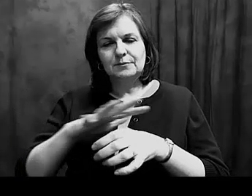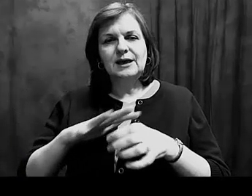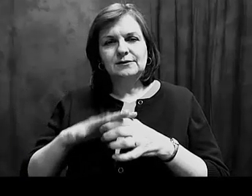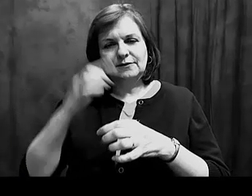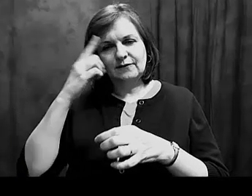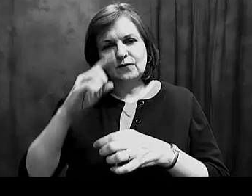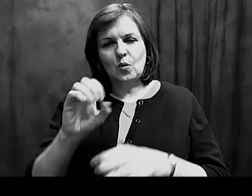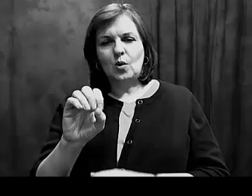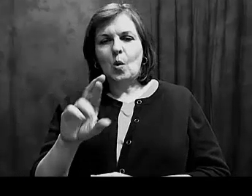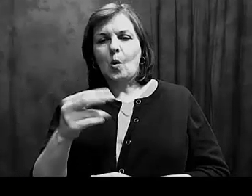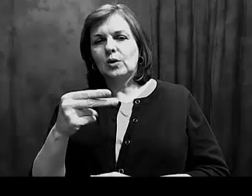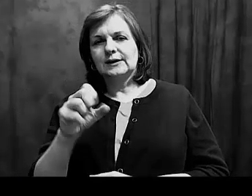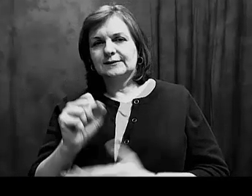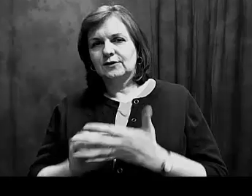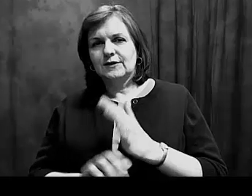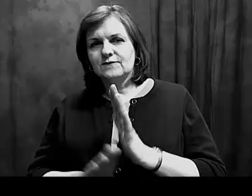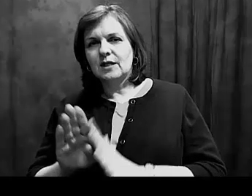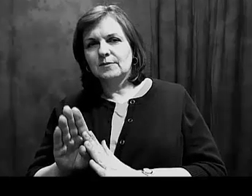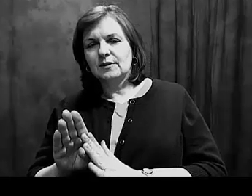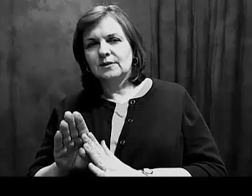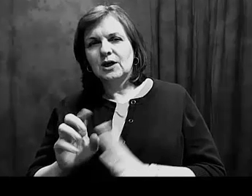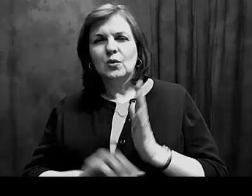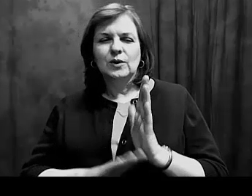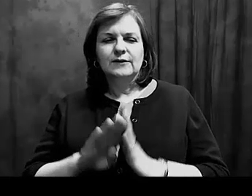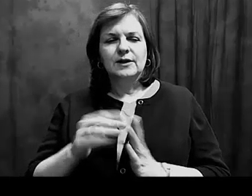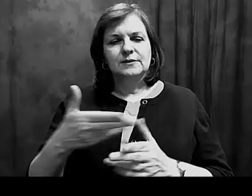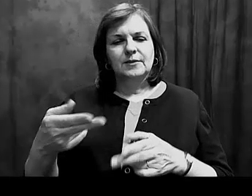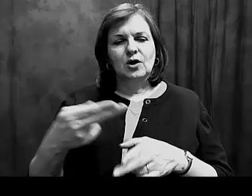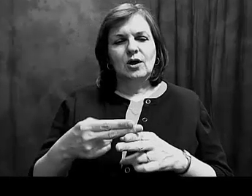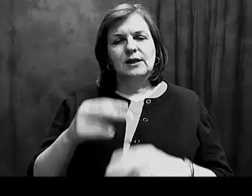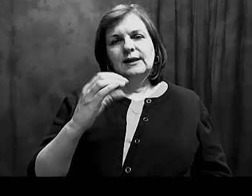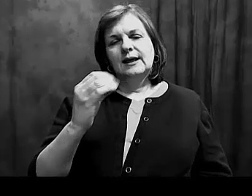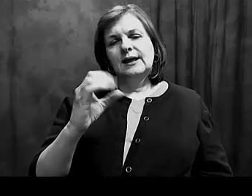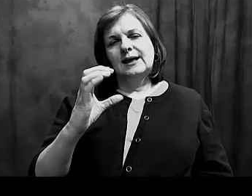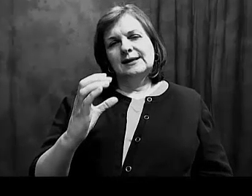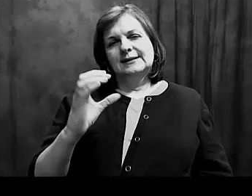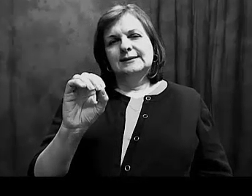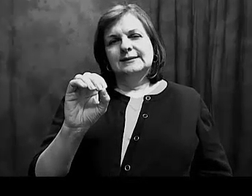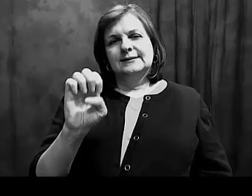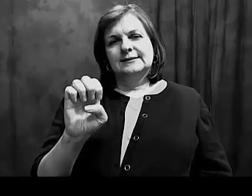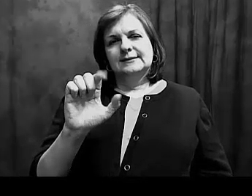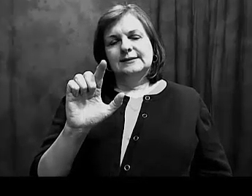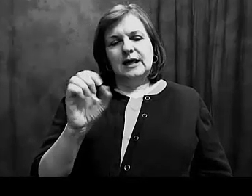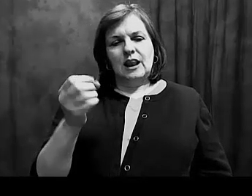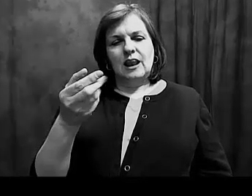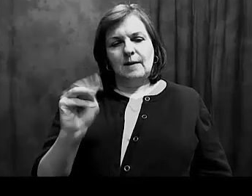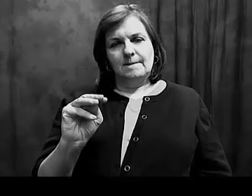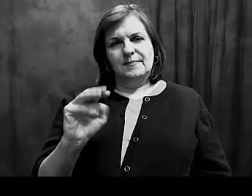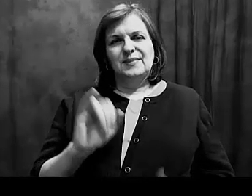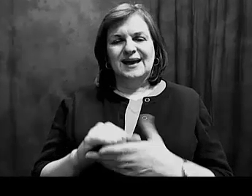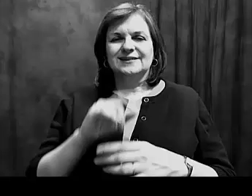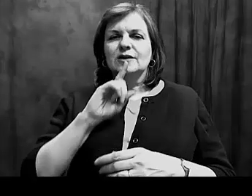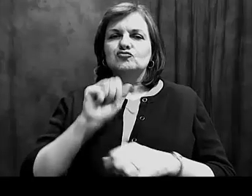and we develop something known as a coelom. we've talked about this before as being a true cavity